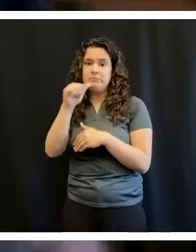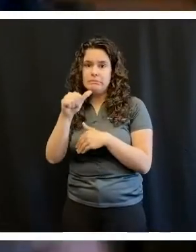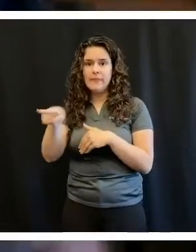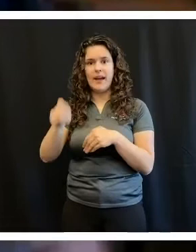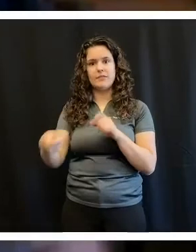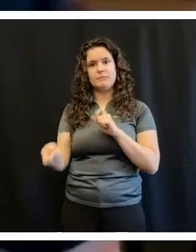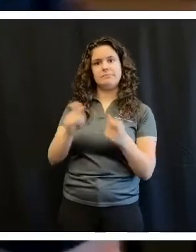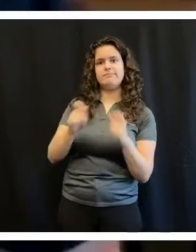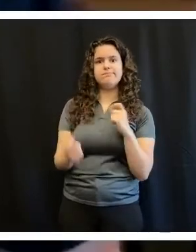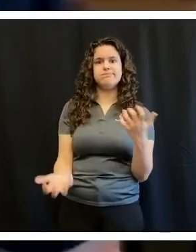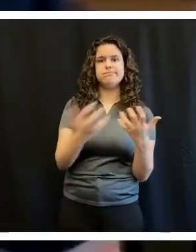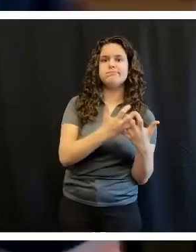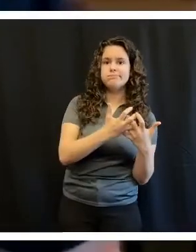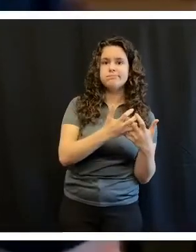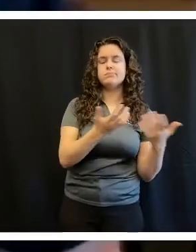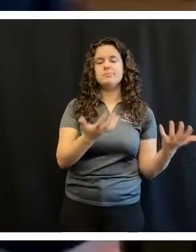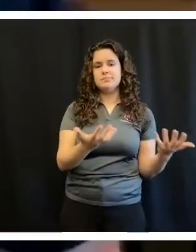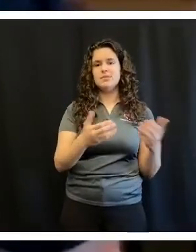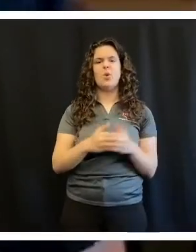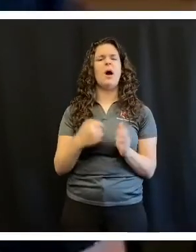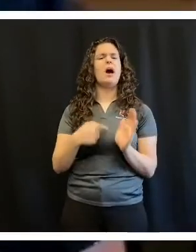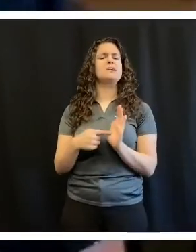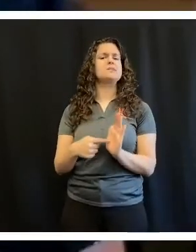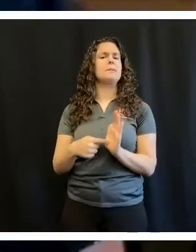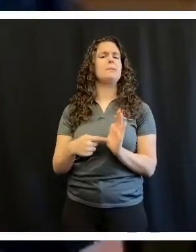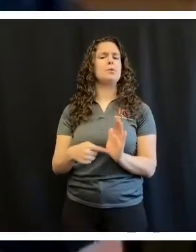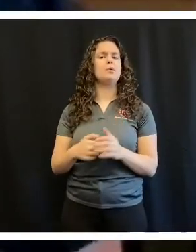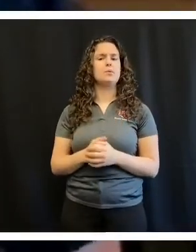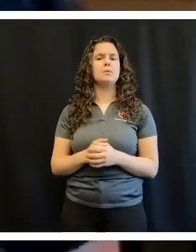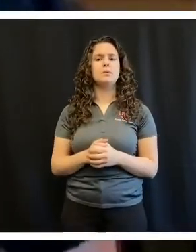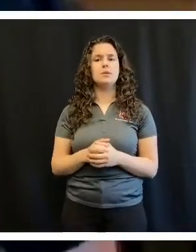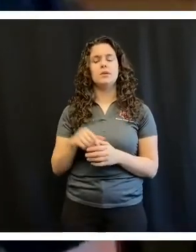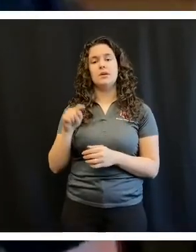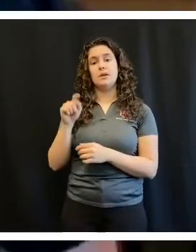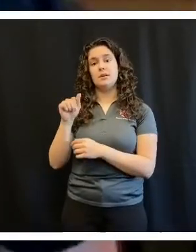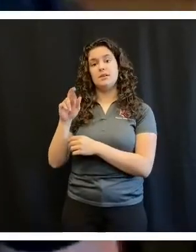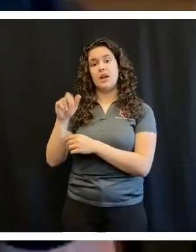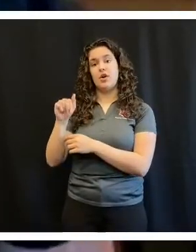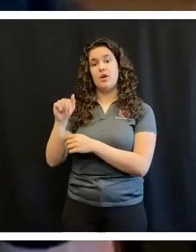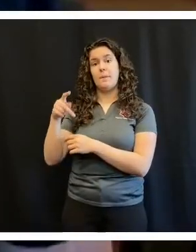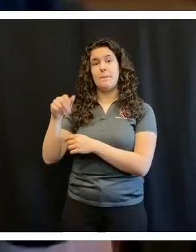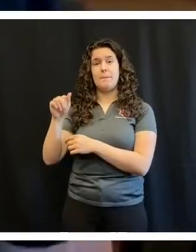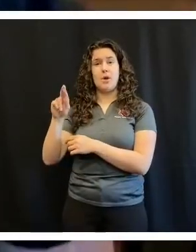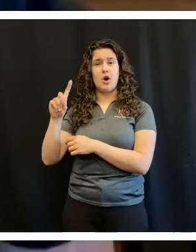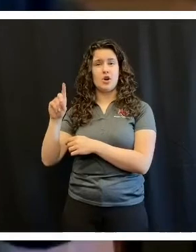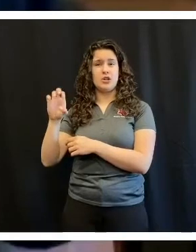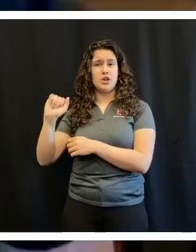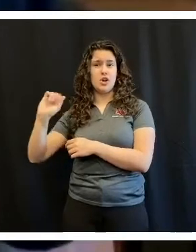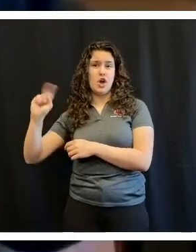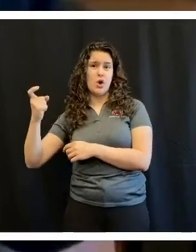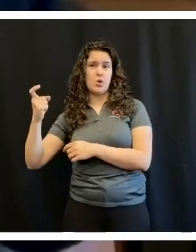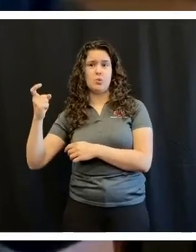So, let me give you an example of Tara Bordeaux. She's an amazing teacher,